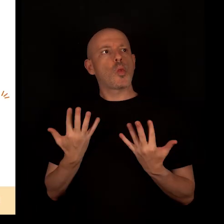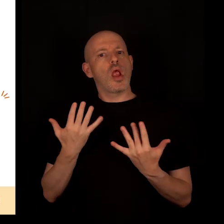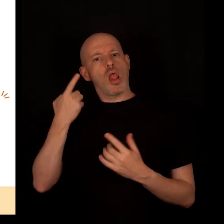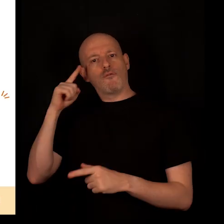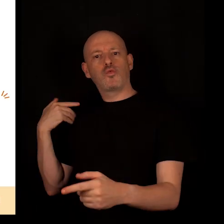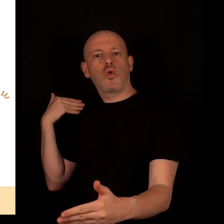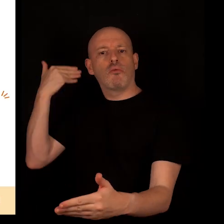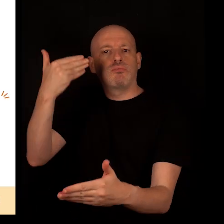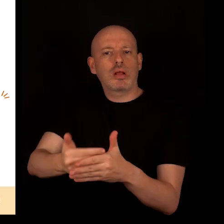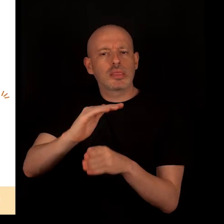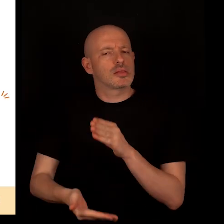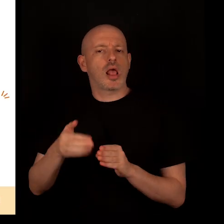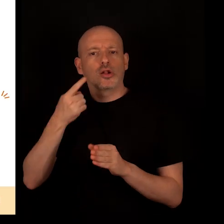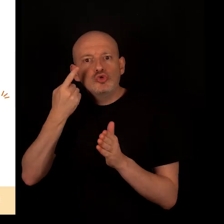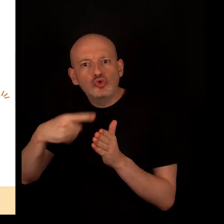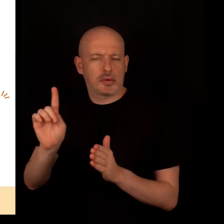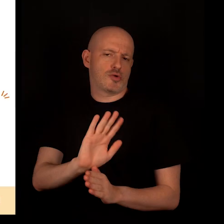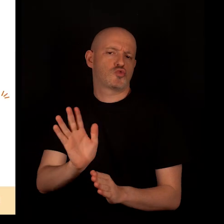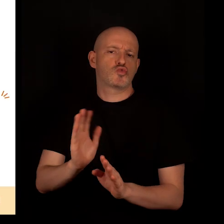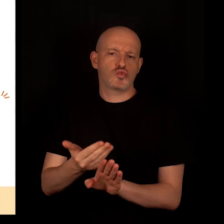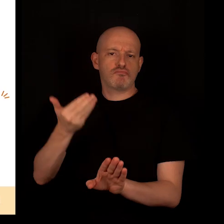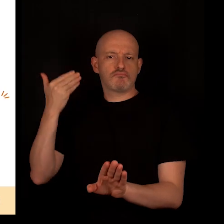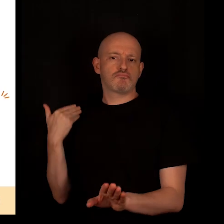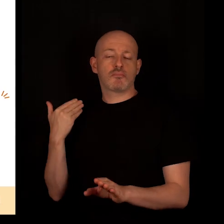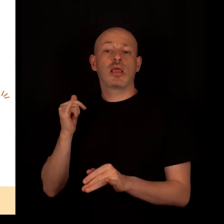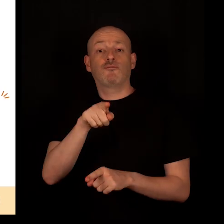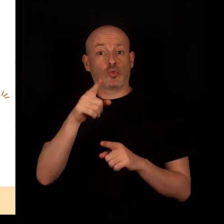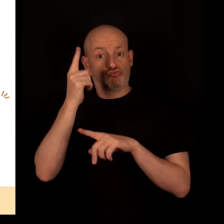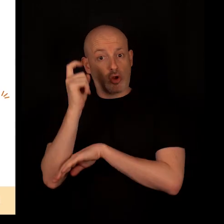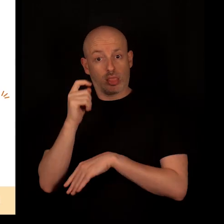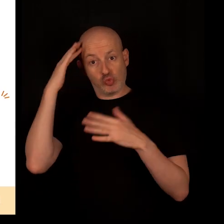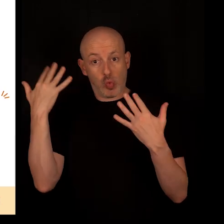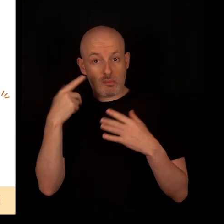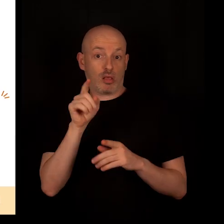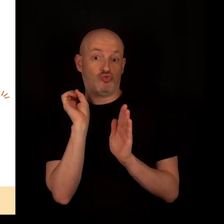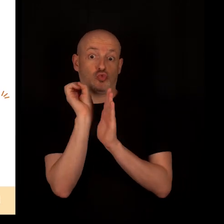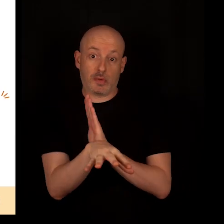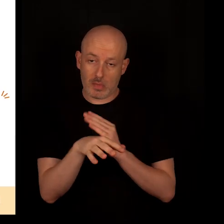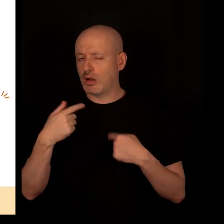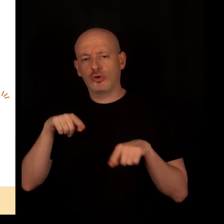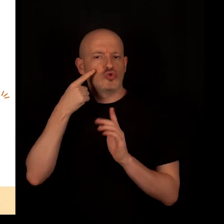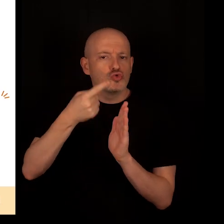So we are not going to wait for the deadline to check them. If your residency starts in the summer, you submit it, and we check it.